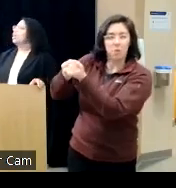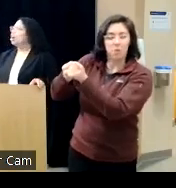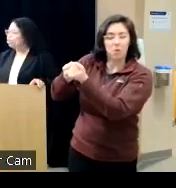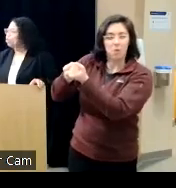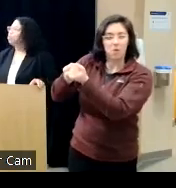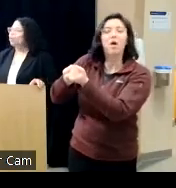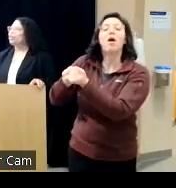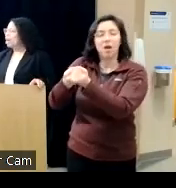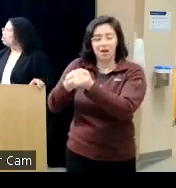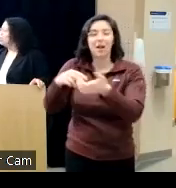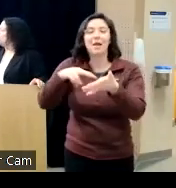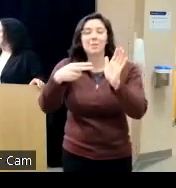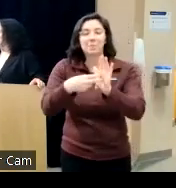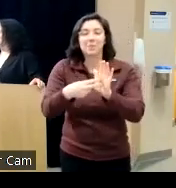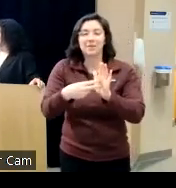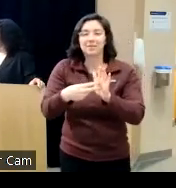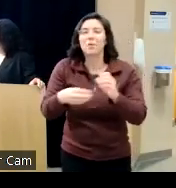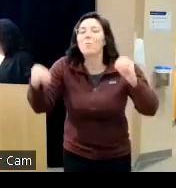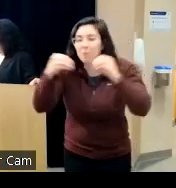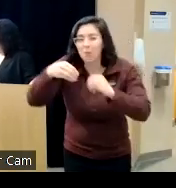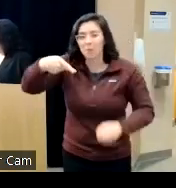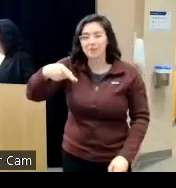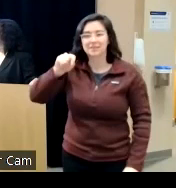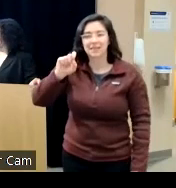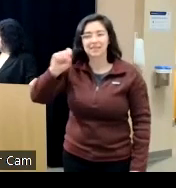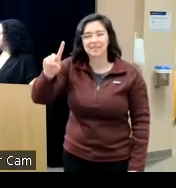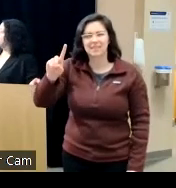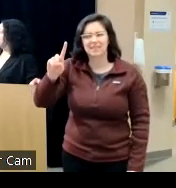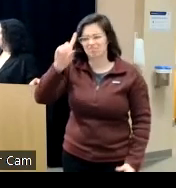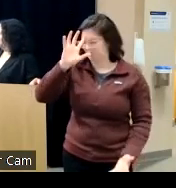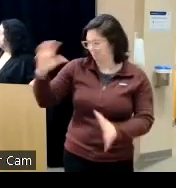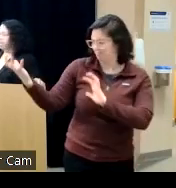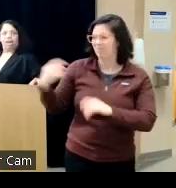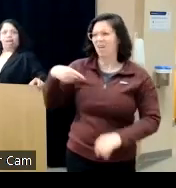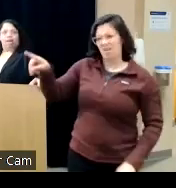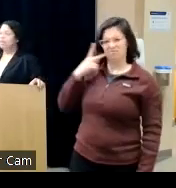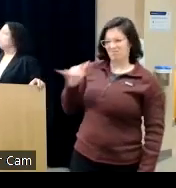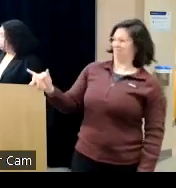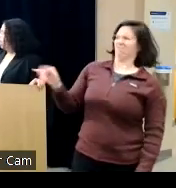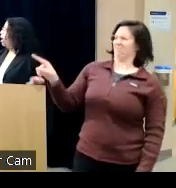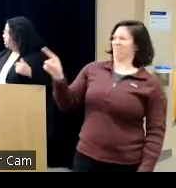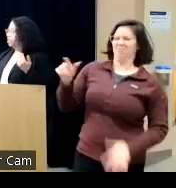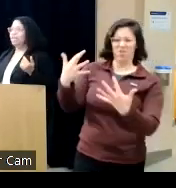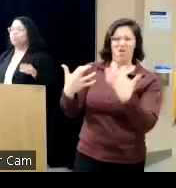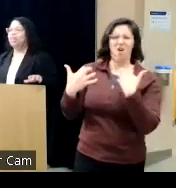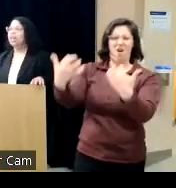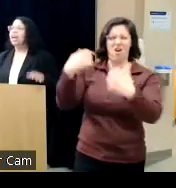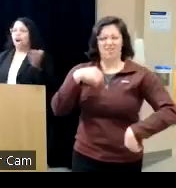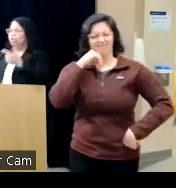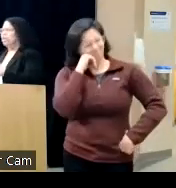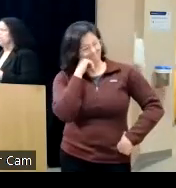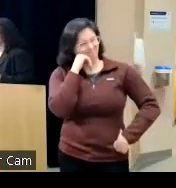they also reported High rates of PTSD uh-huh I saw you oh yeah I did the same thing I went